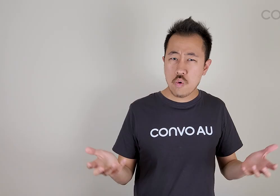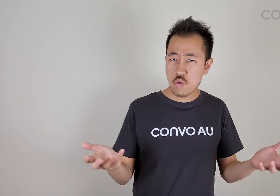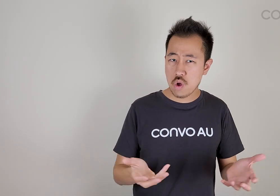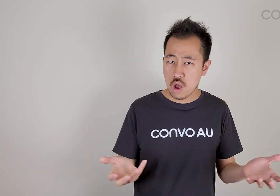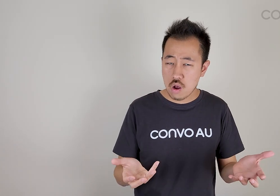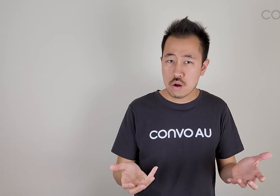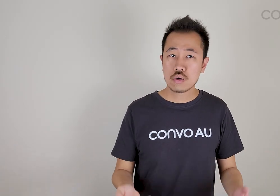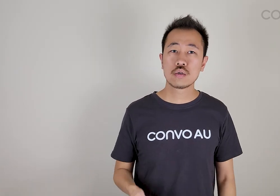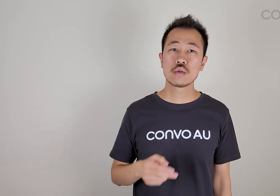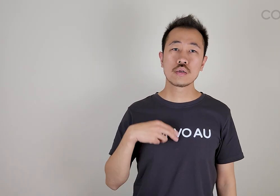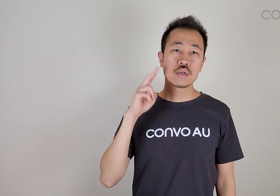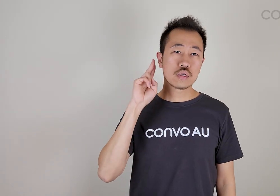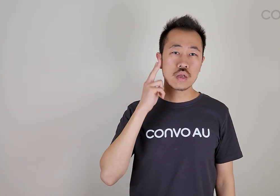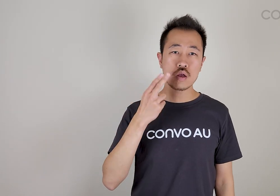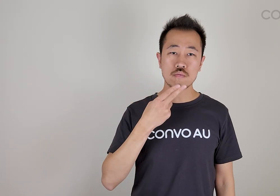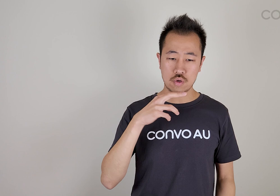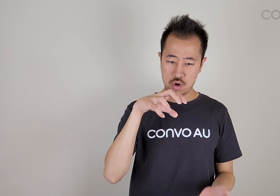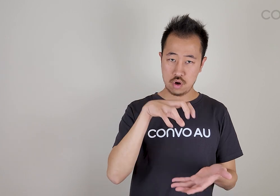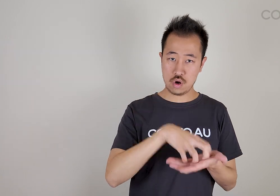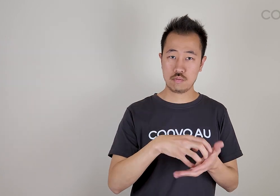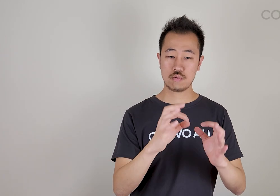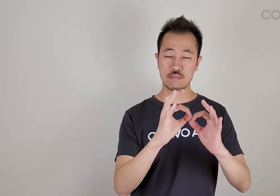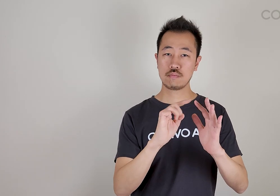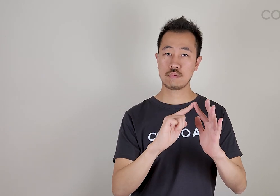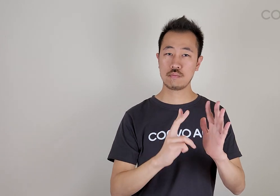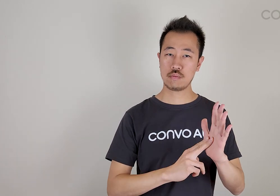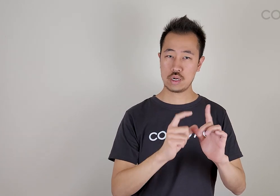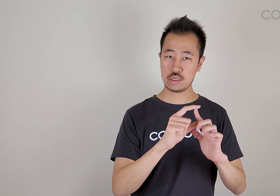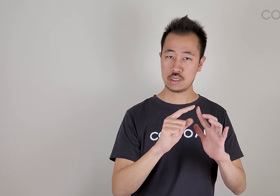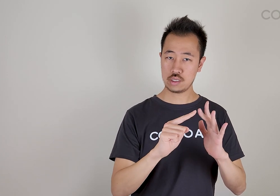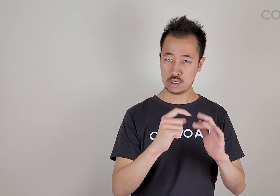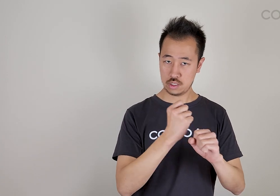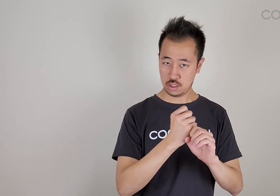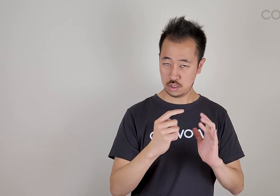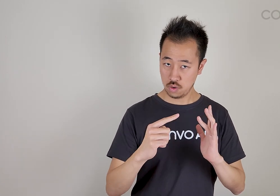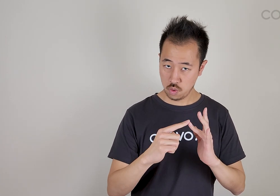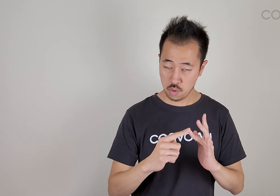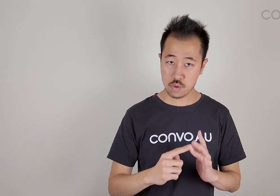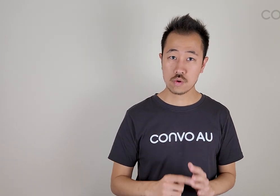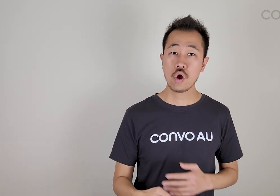Where: Deaf Hub Bendigo,